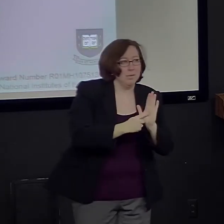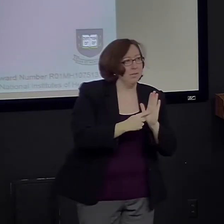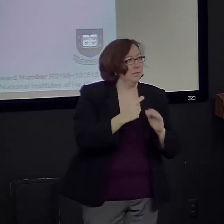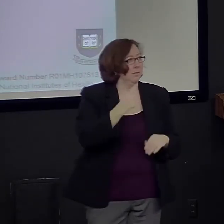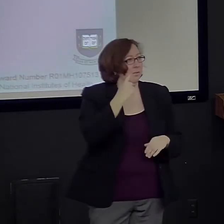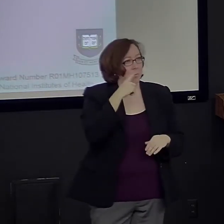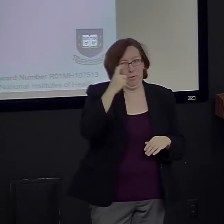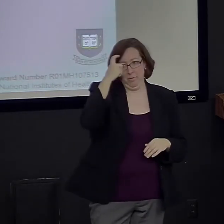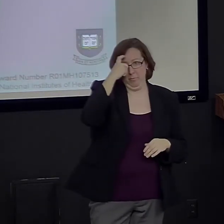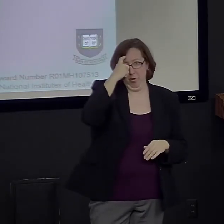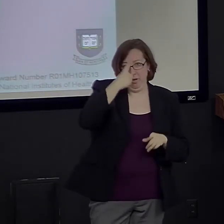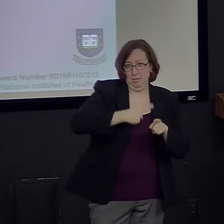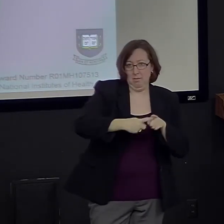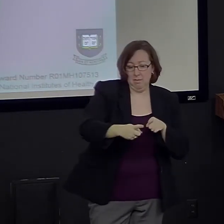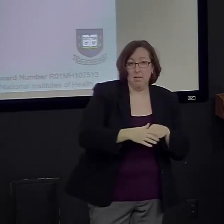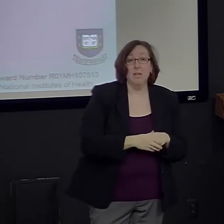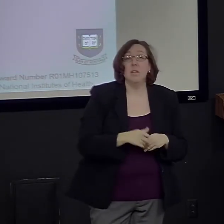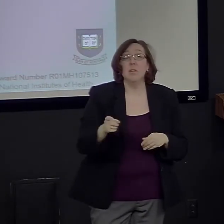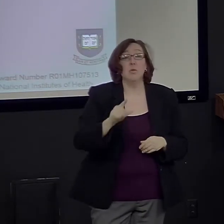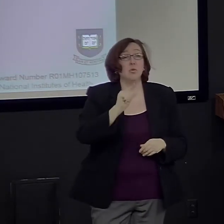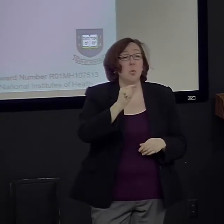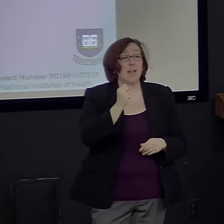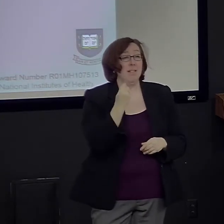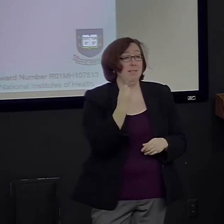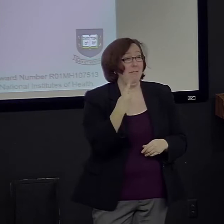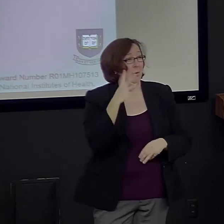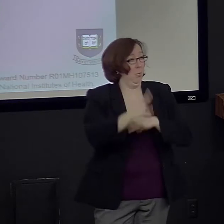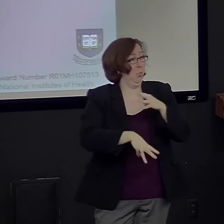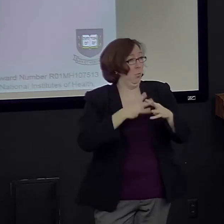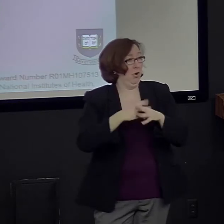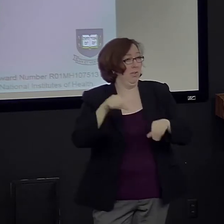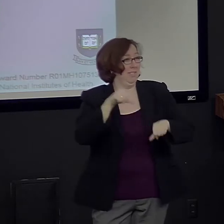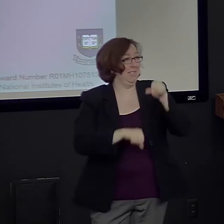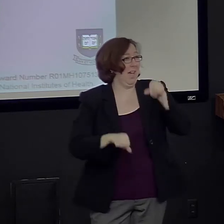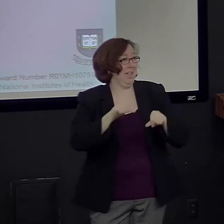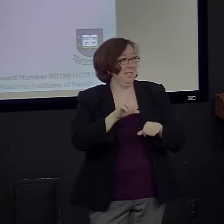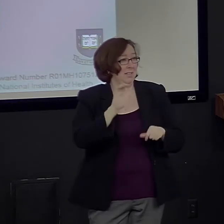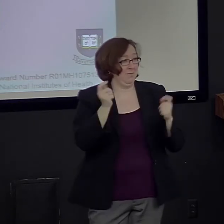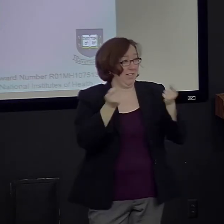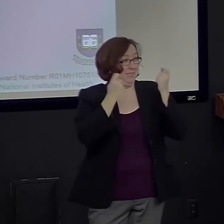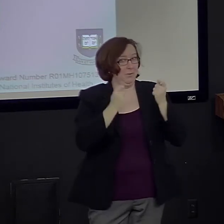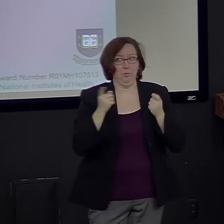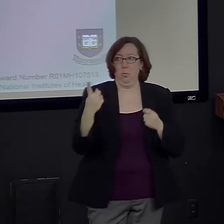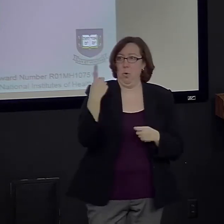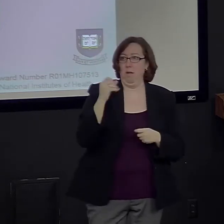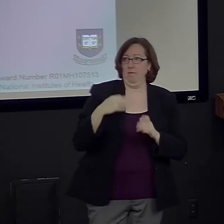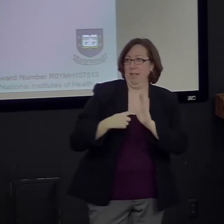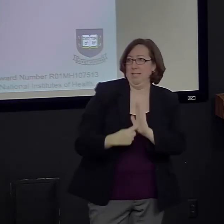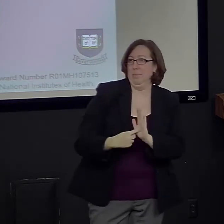in 2011 World Science Festival. Describing in a short paragraph